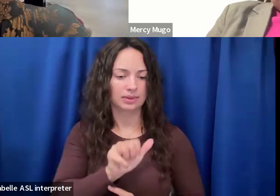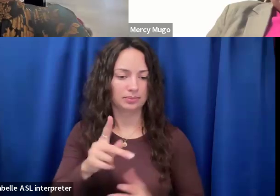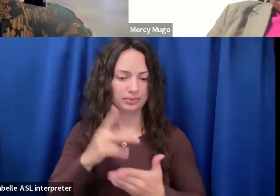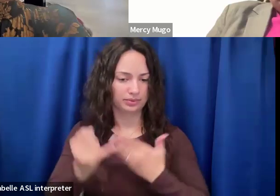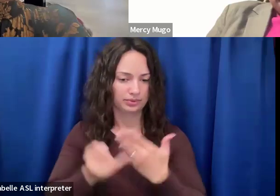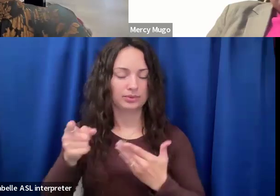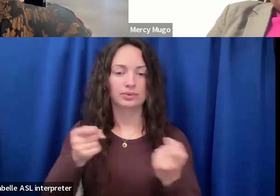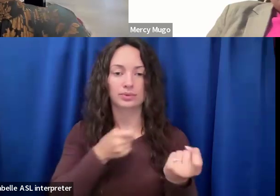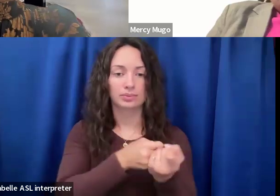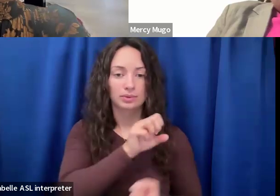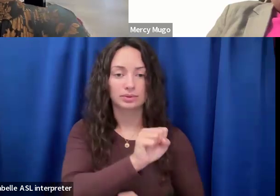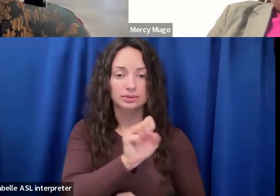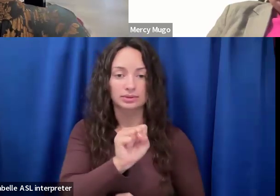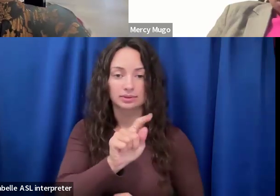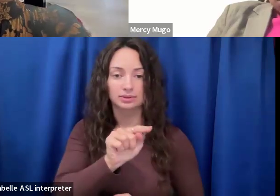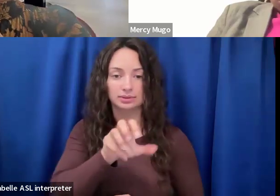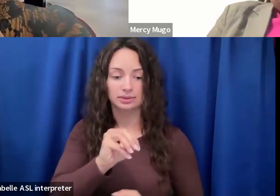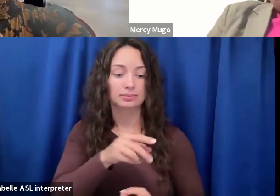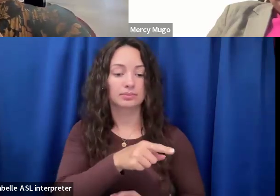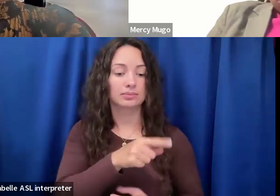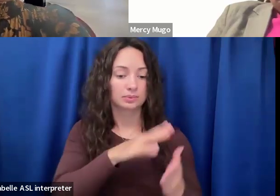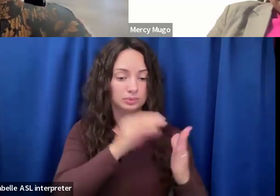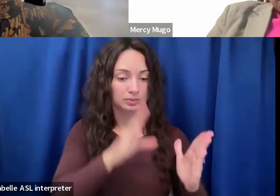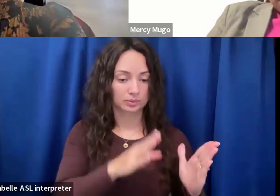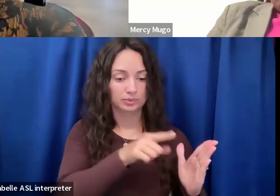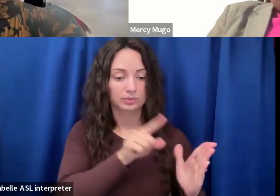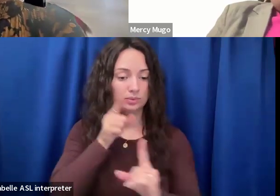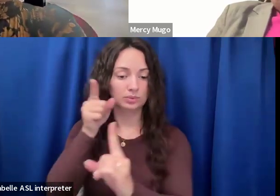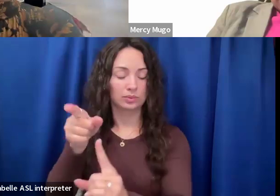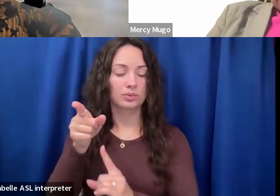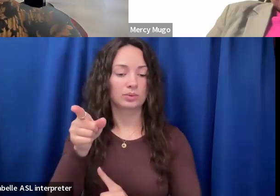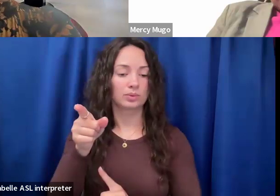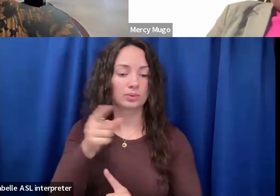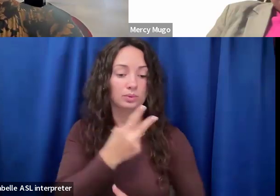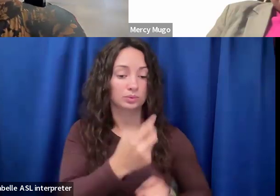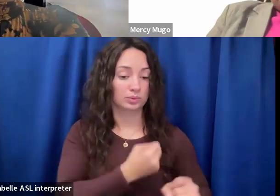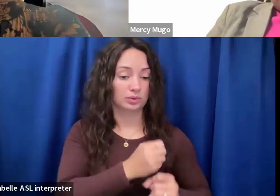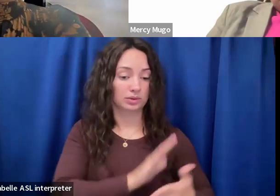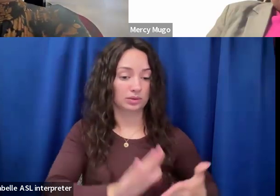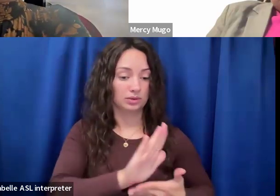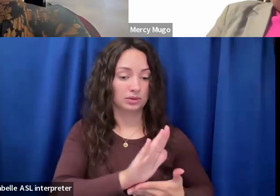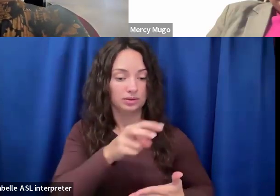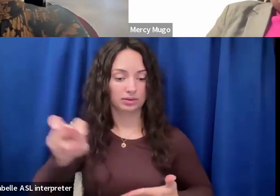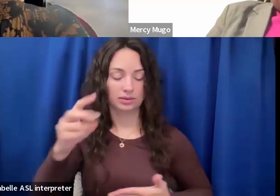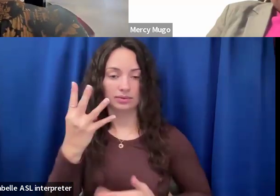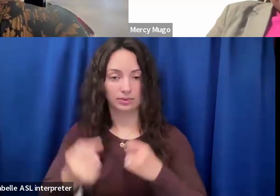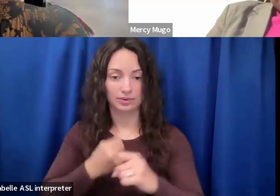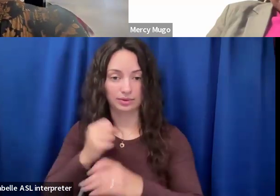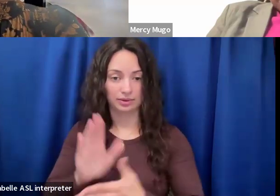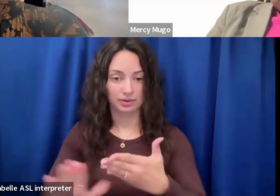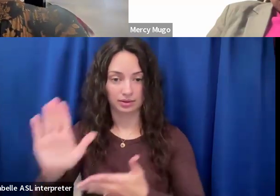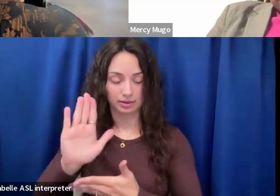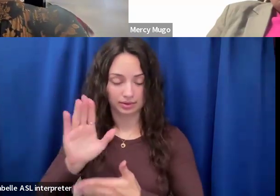students to go from two year to a four year university while the project equips students